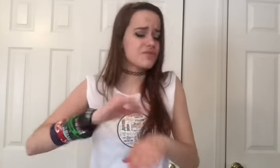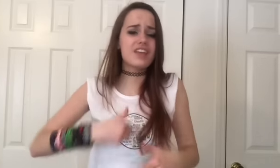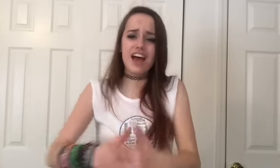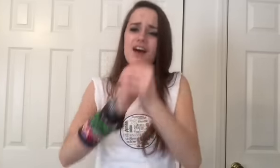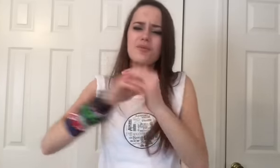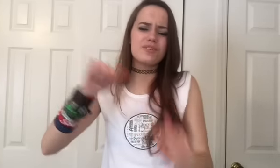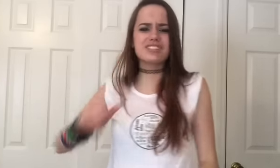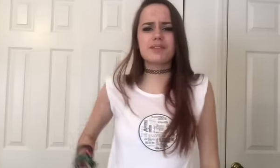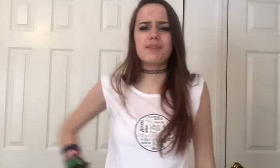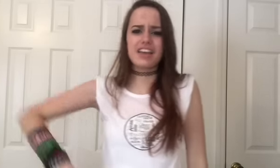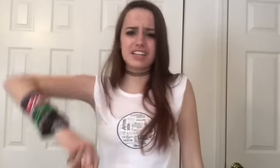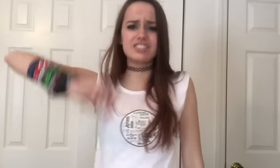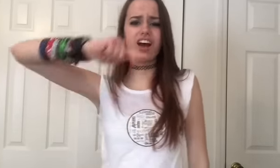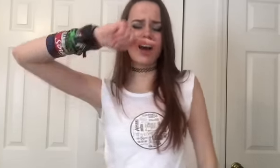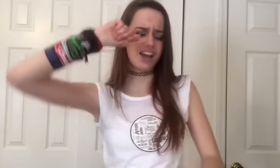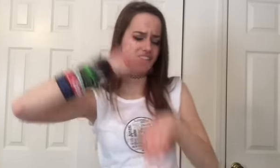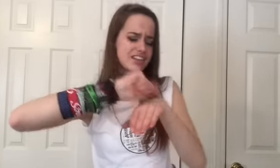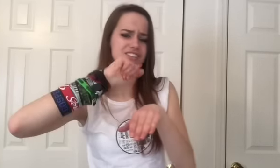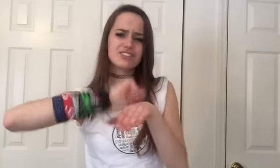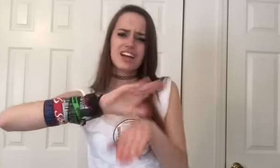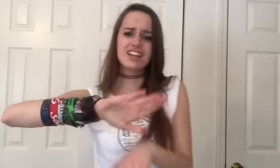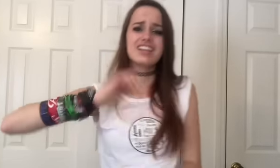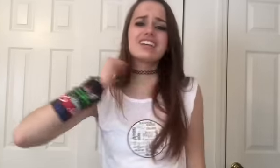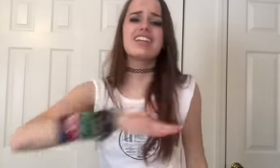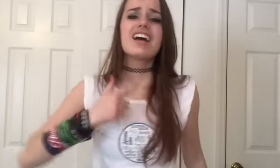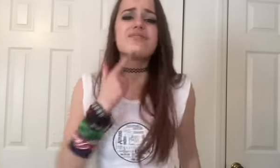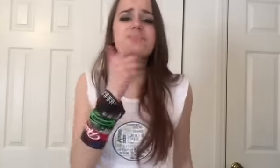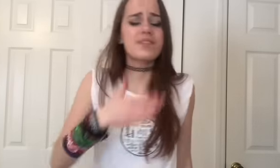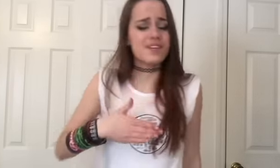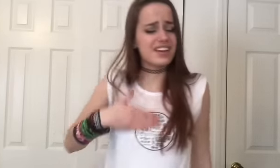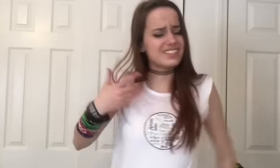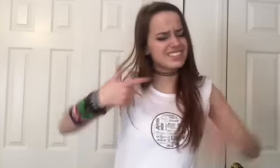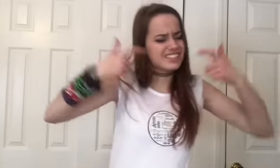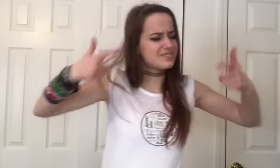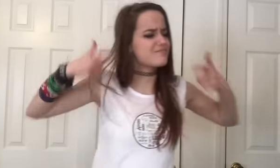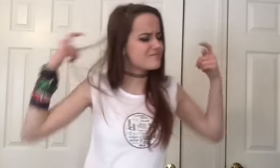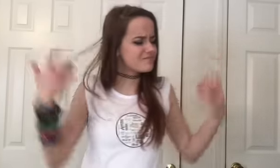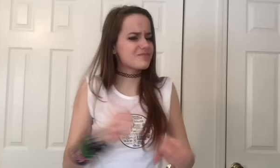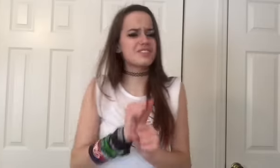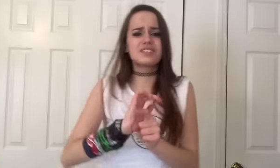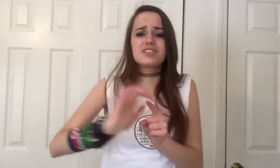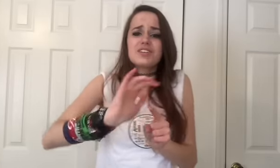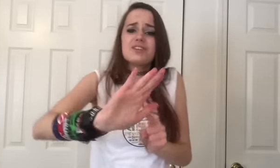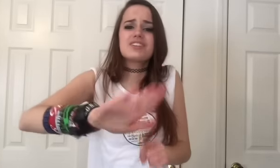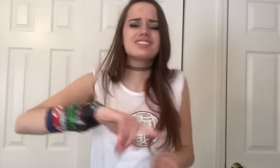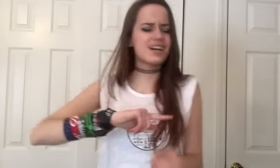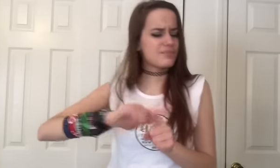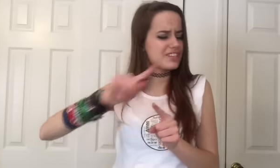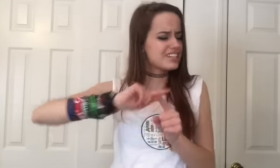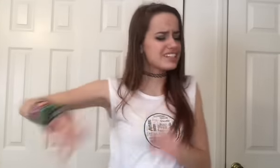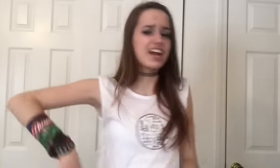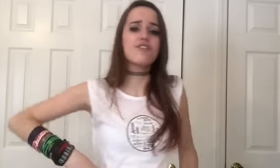i'll worship like a dog at the shrine of your lies i'll tell you my sins and you can sharpen your knife